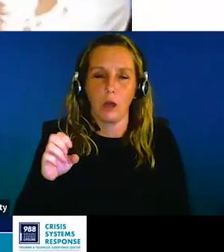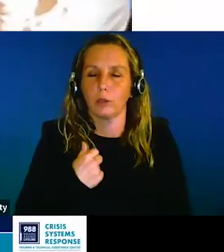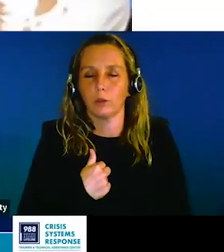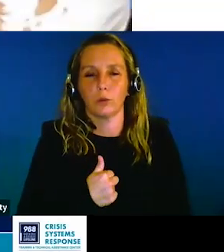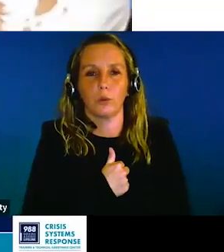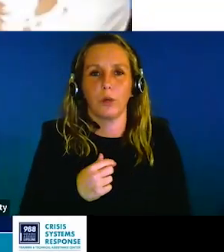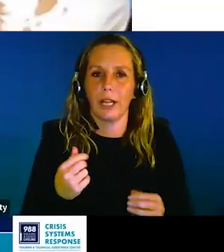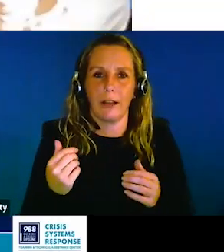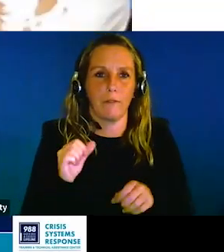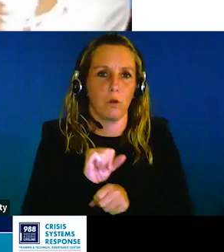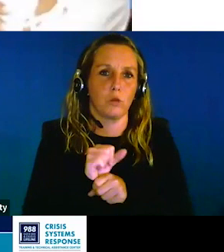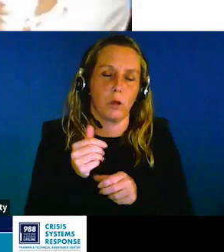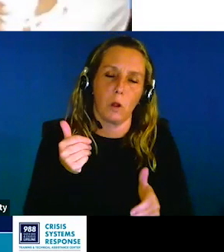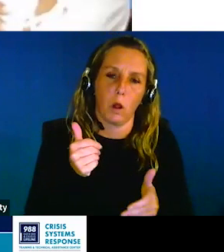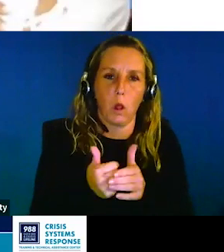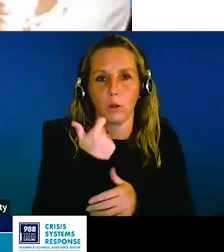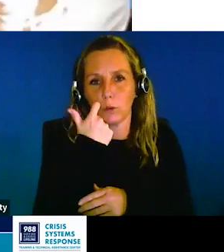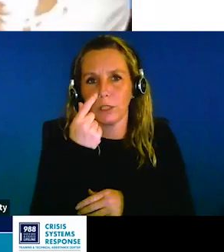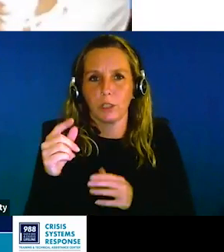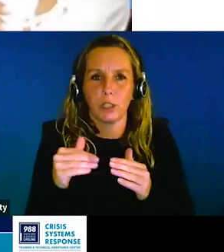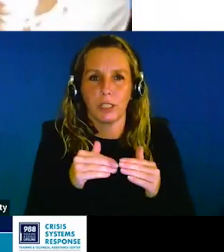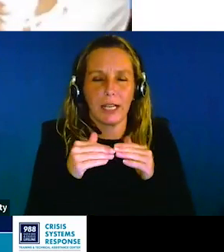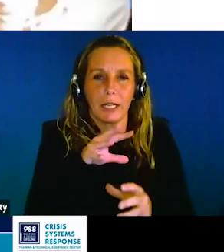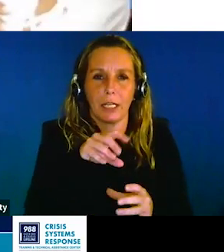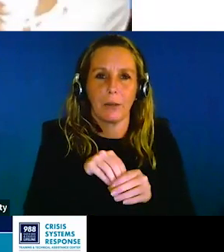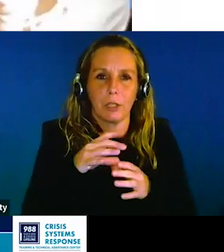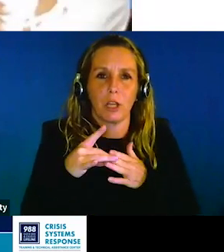because she is the equity and engagement lead for the 98 and Behavioral Health